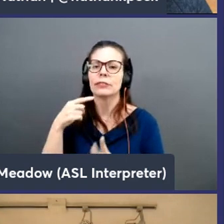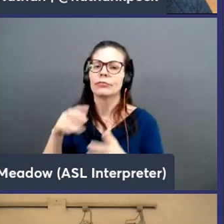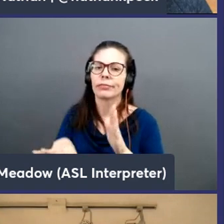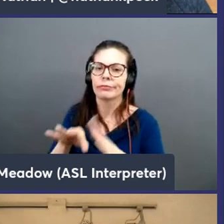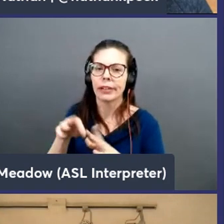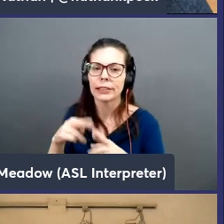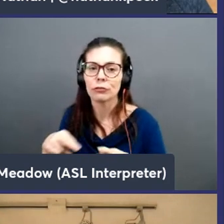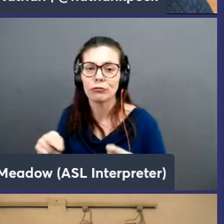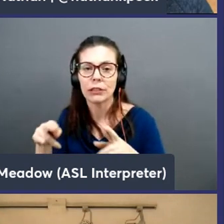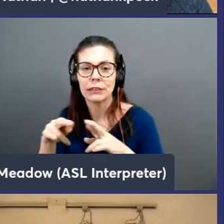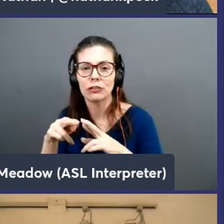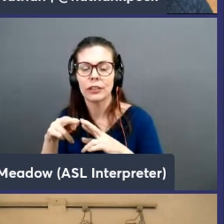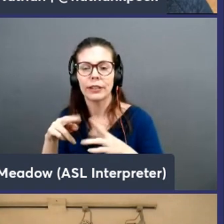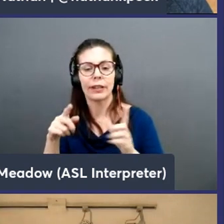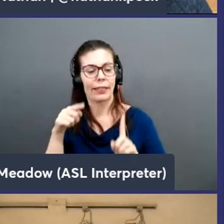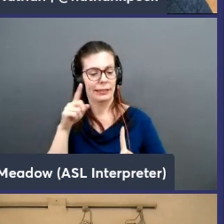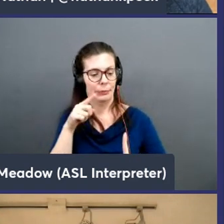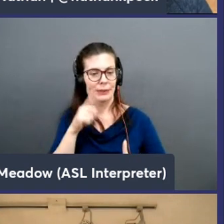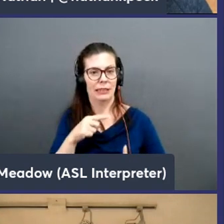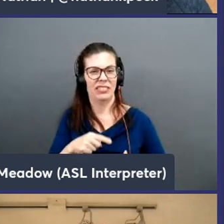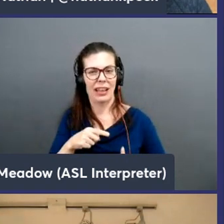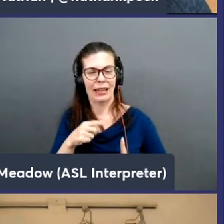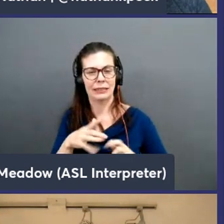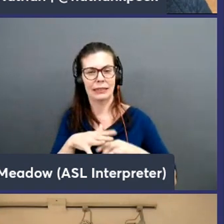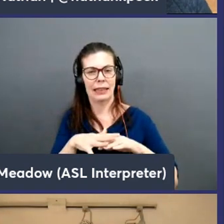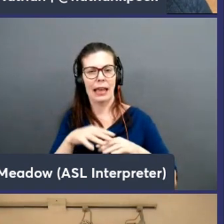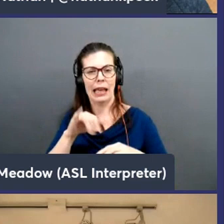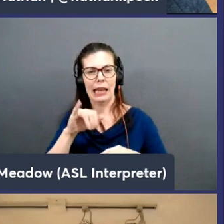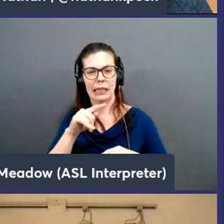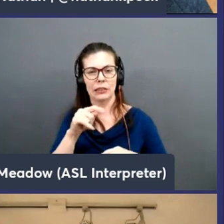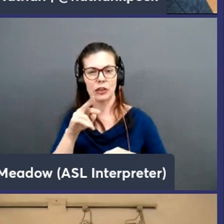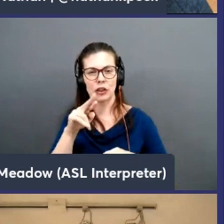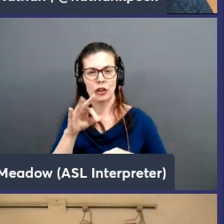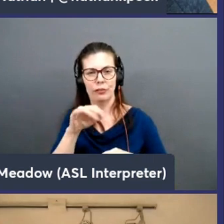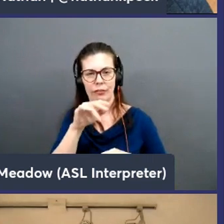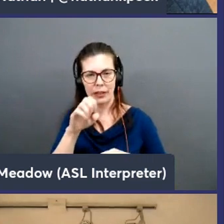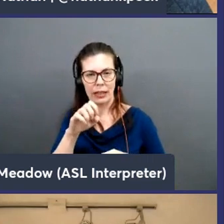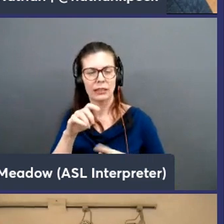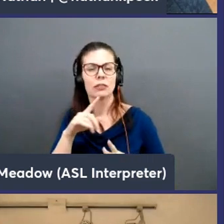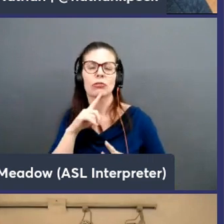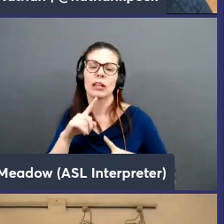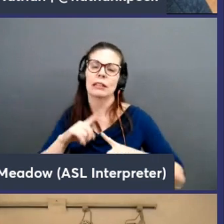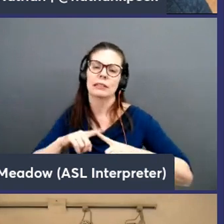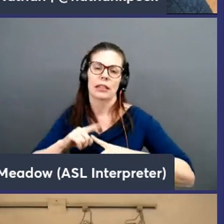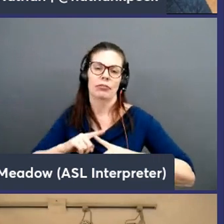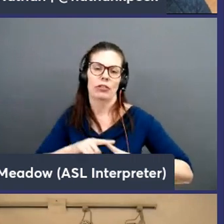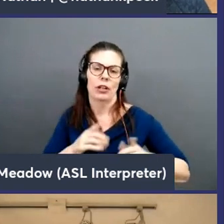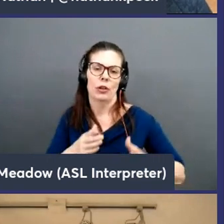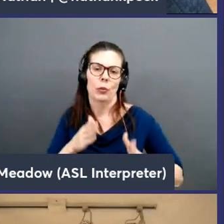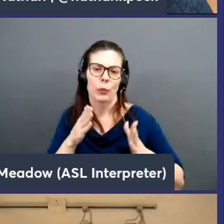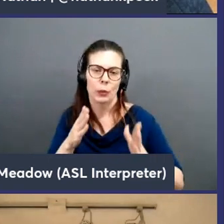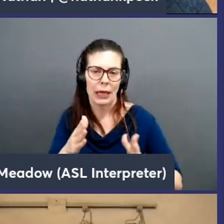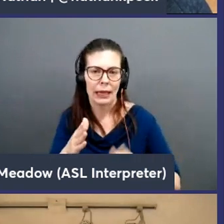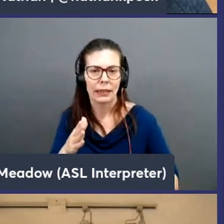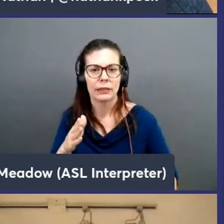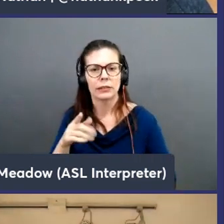and then this is specifying this interface. These are basically just different ways of getting the gradient...